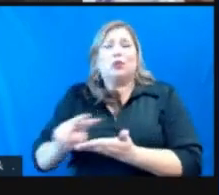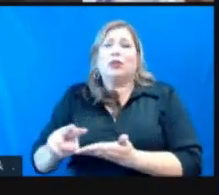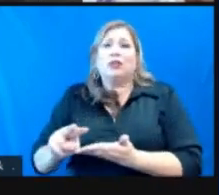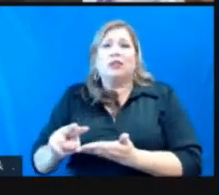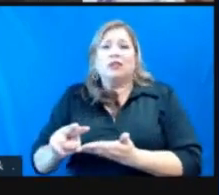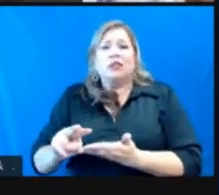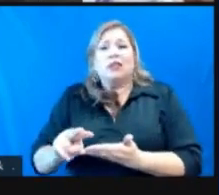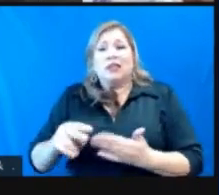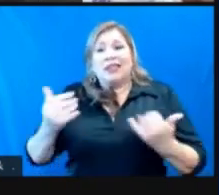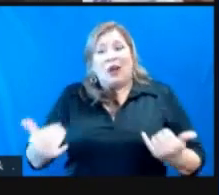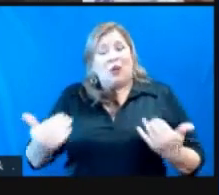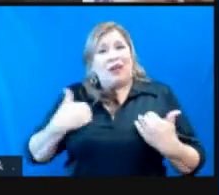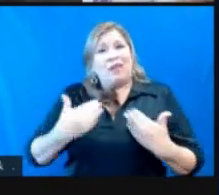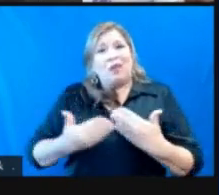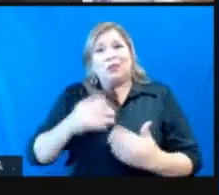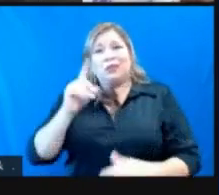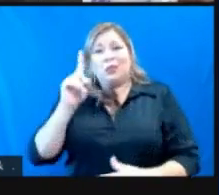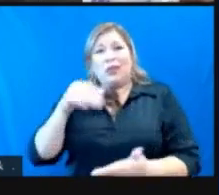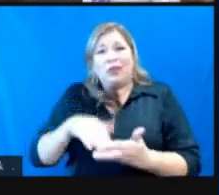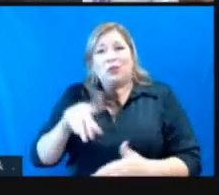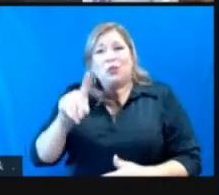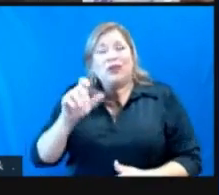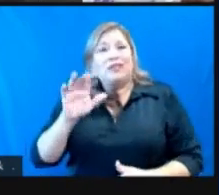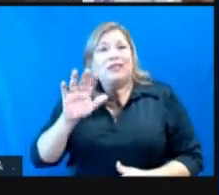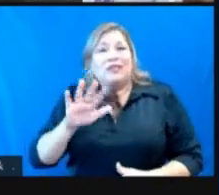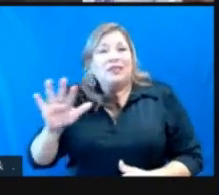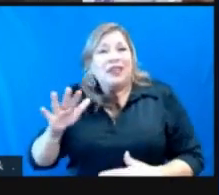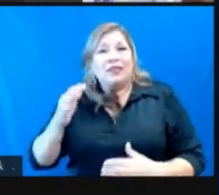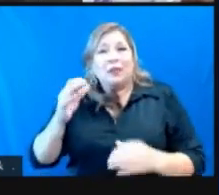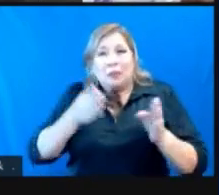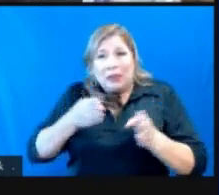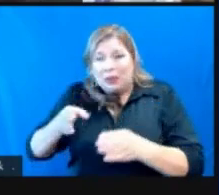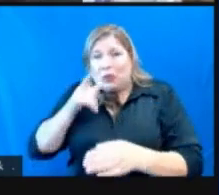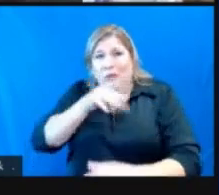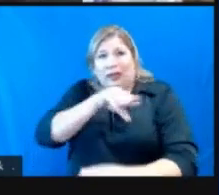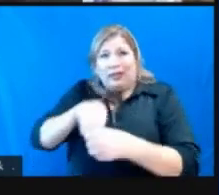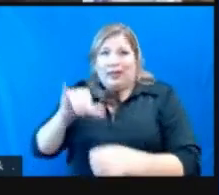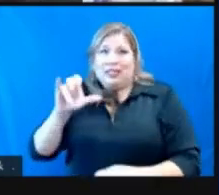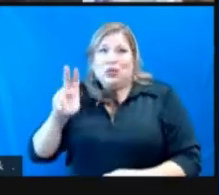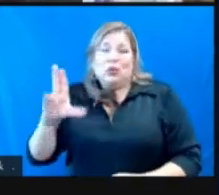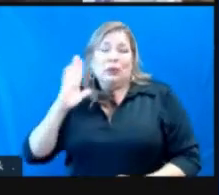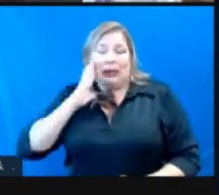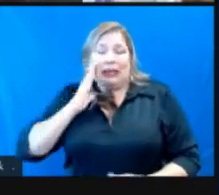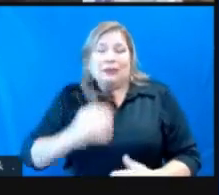in those beds. Just a reminder that if we look day over day week over week,